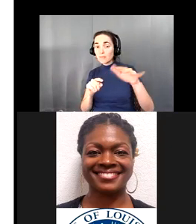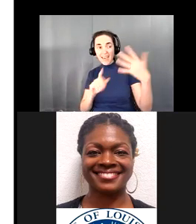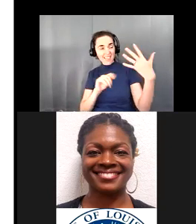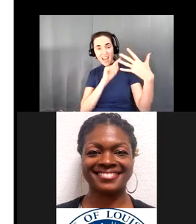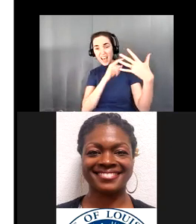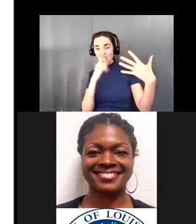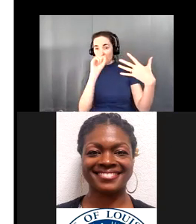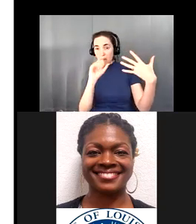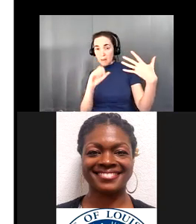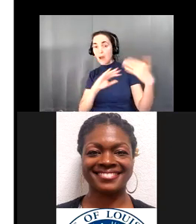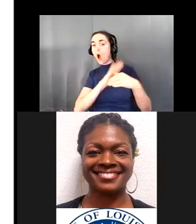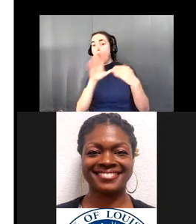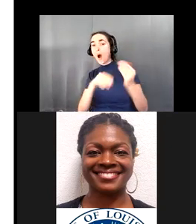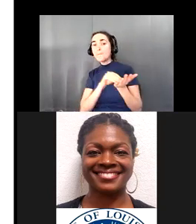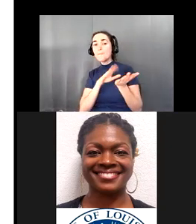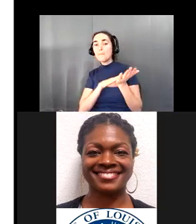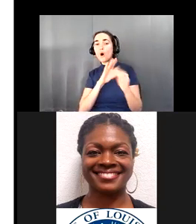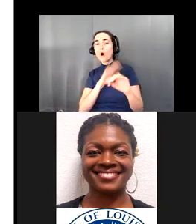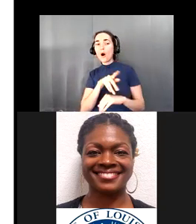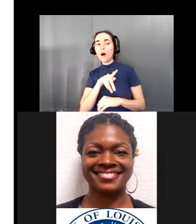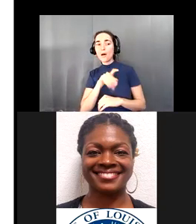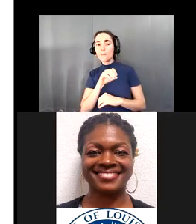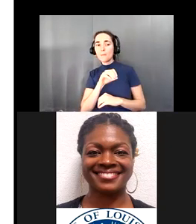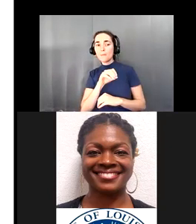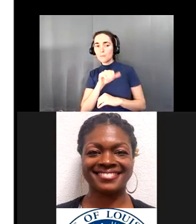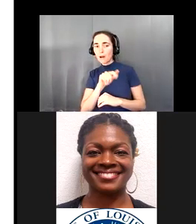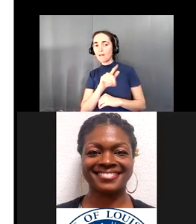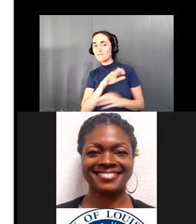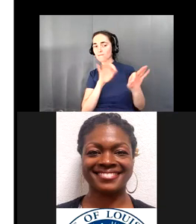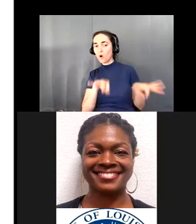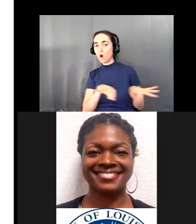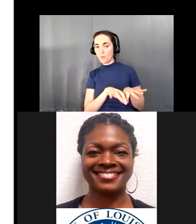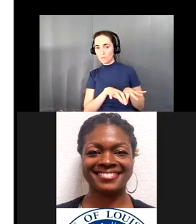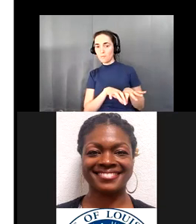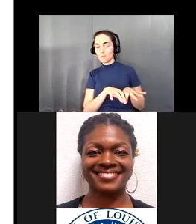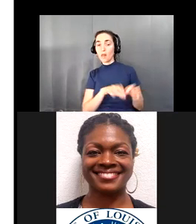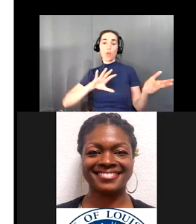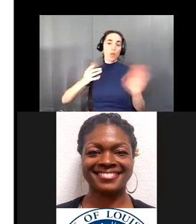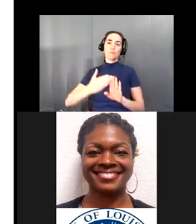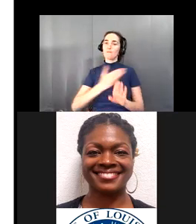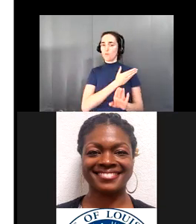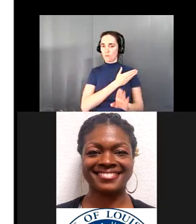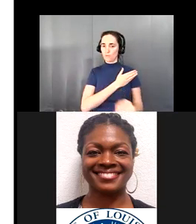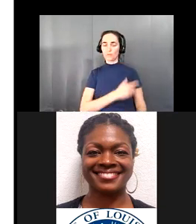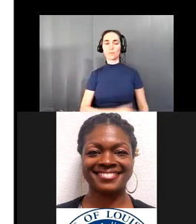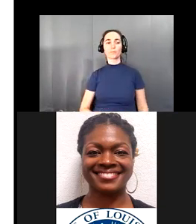an incident like this happens. 16:22:38 Okay. 16:22:41 Going down a little bit. Here's the tracking technology Listen, these are just